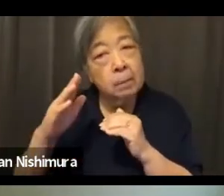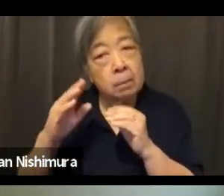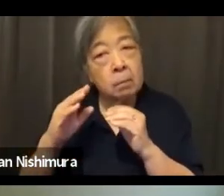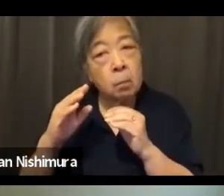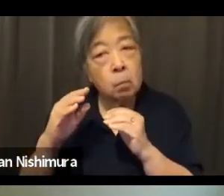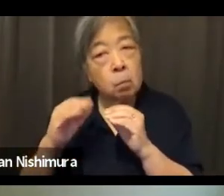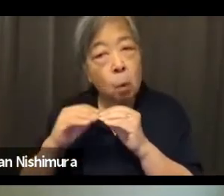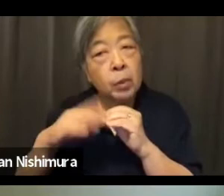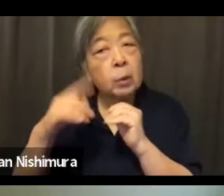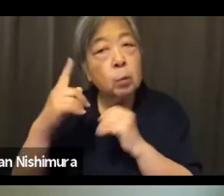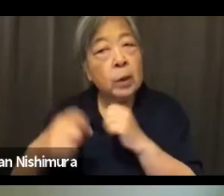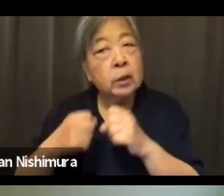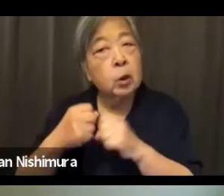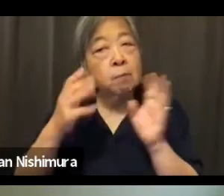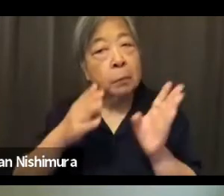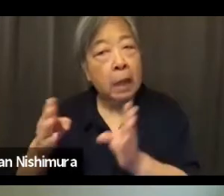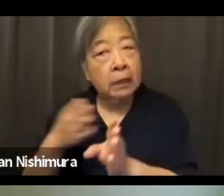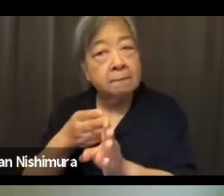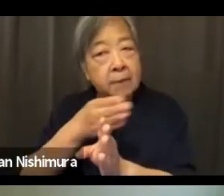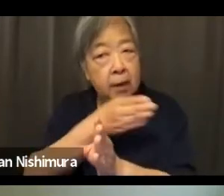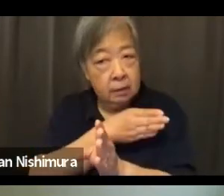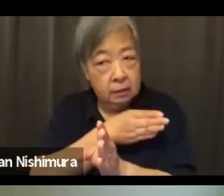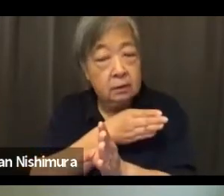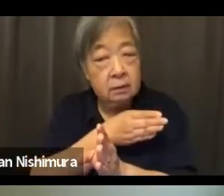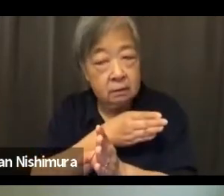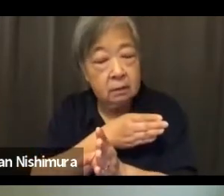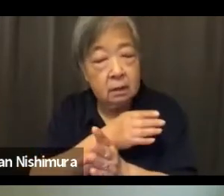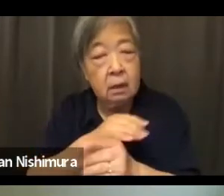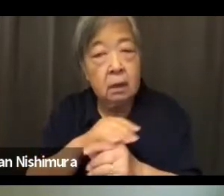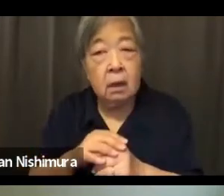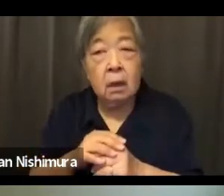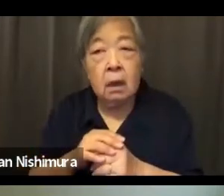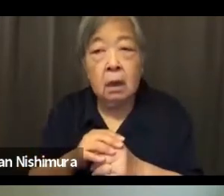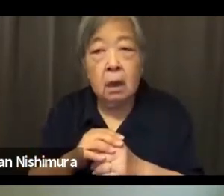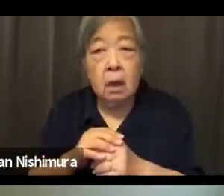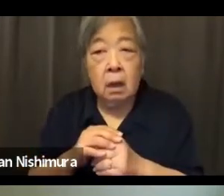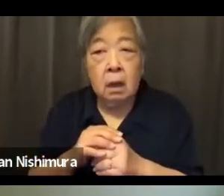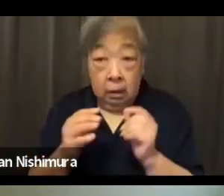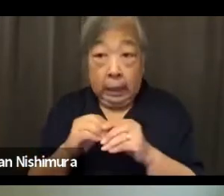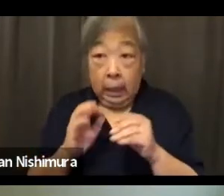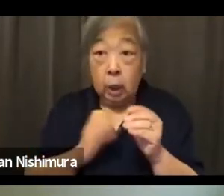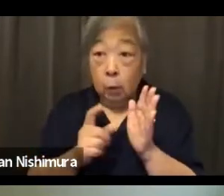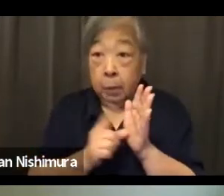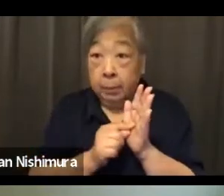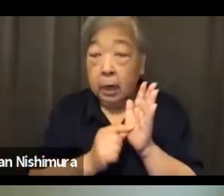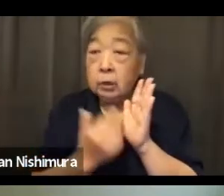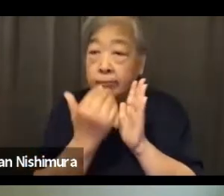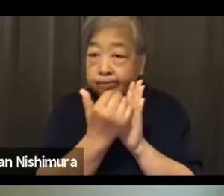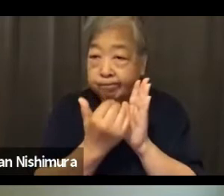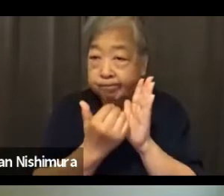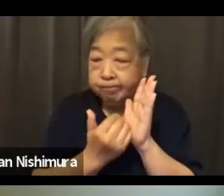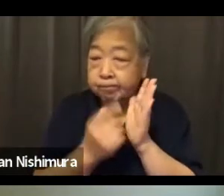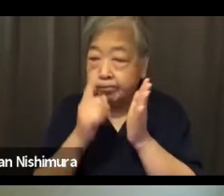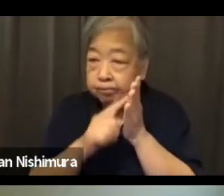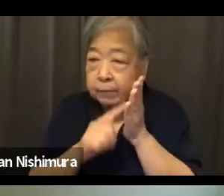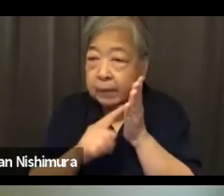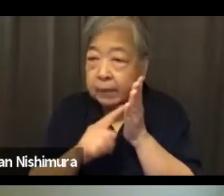Some resources that you'll want to look at, which are in our publication, are the Air Carrier Access Act.